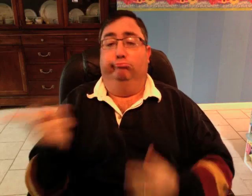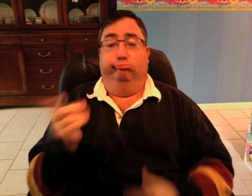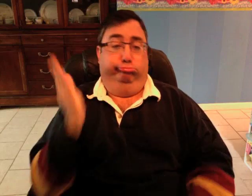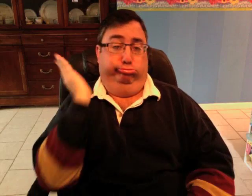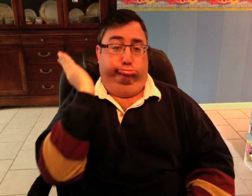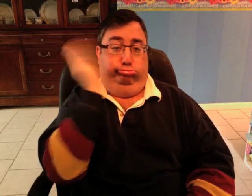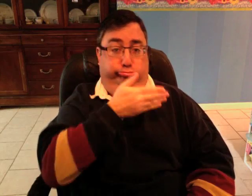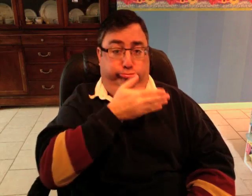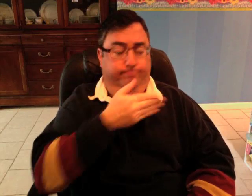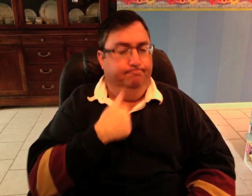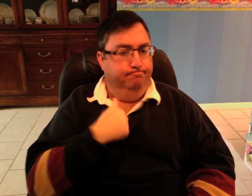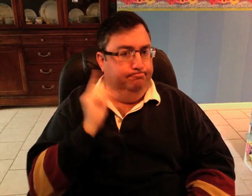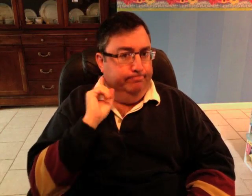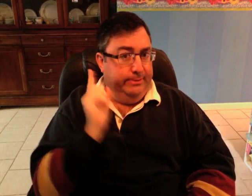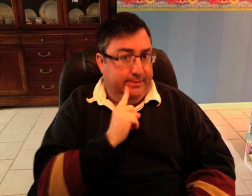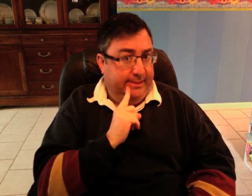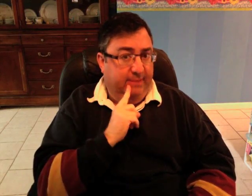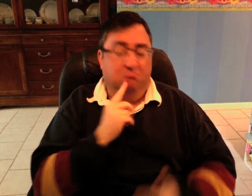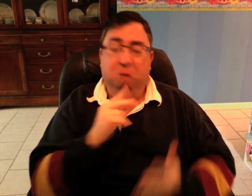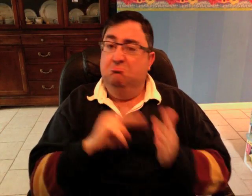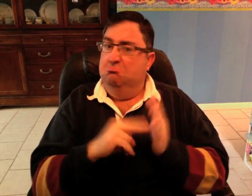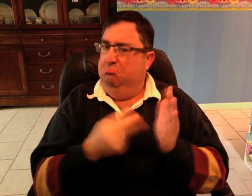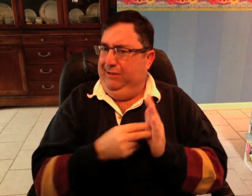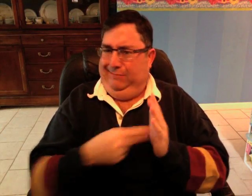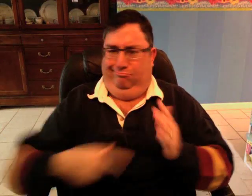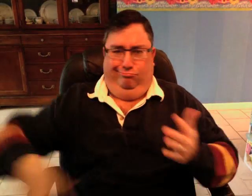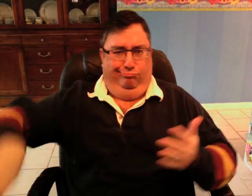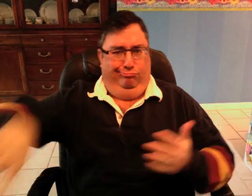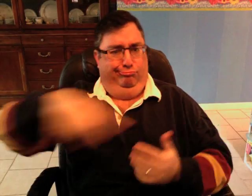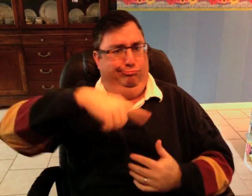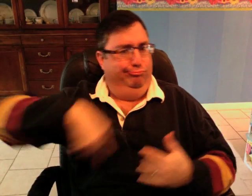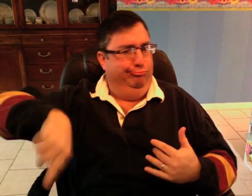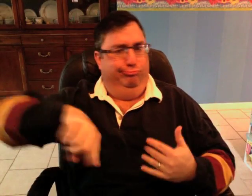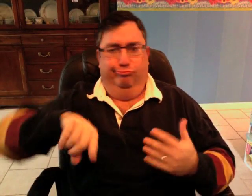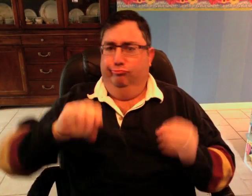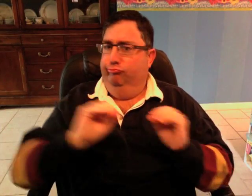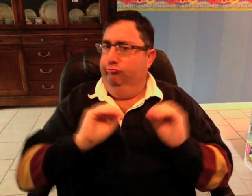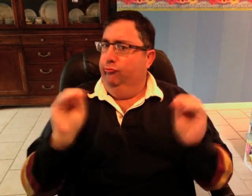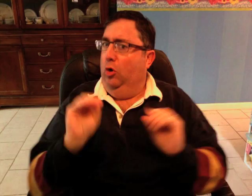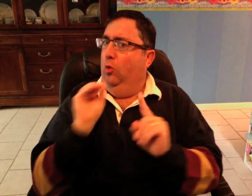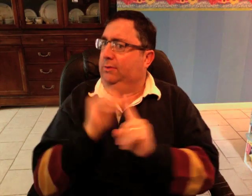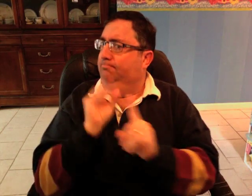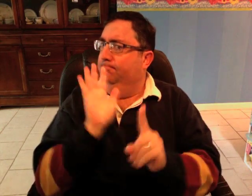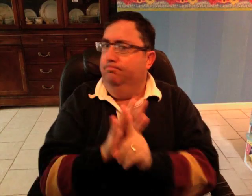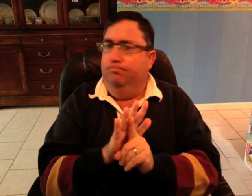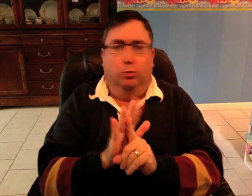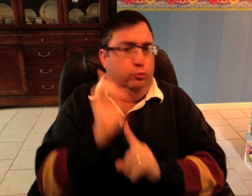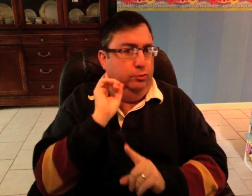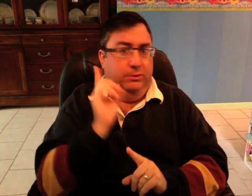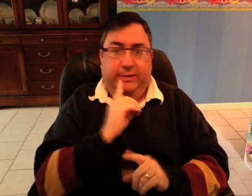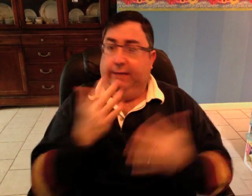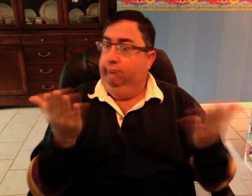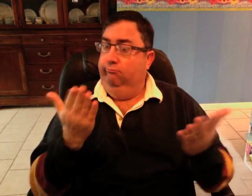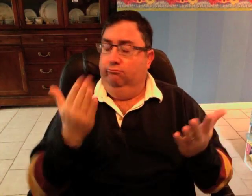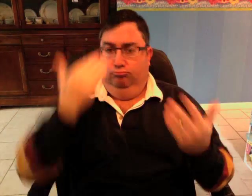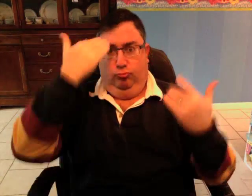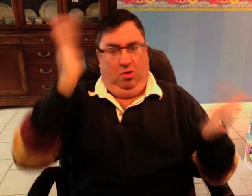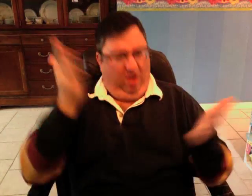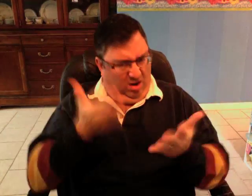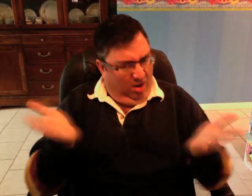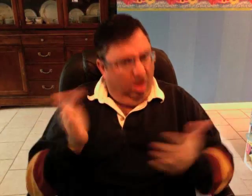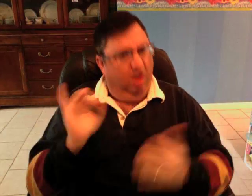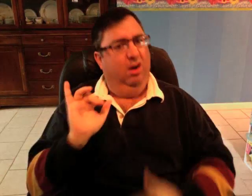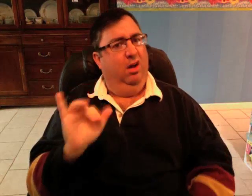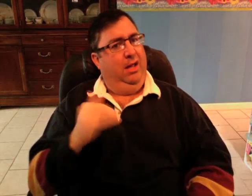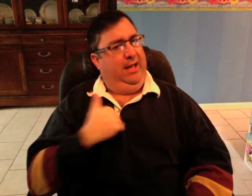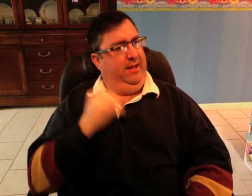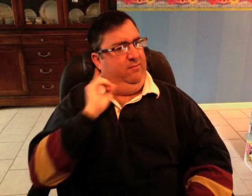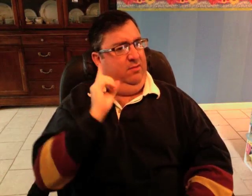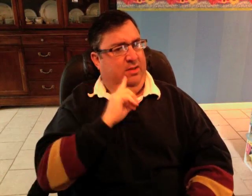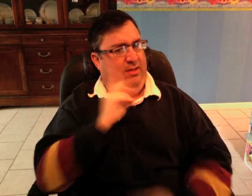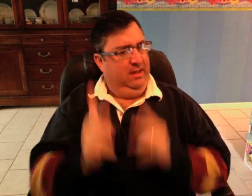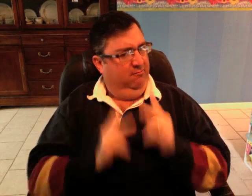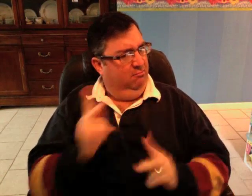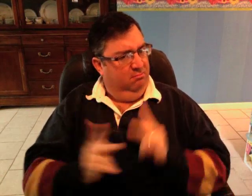It would mean that they might overlook the fact that I'm Deaf, and therefore have no exposure to the fact that there are Deaf people out there.